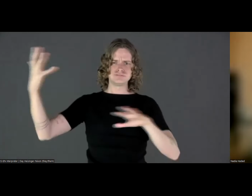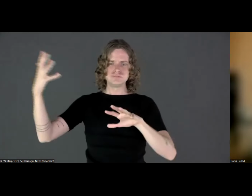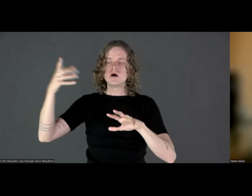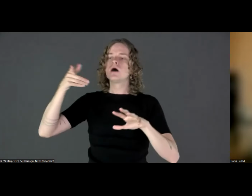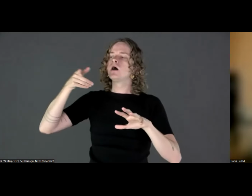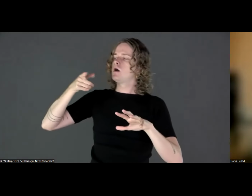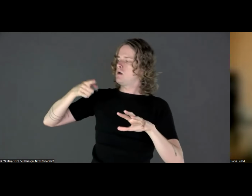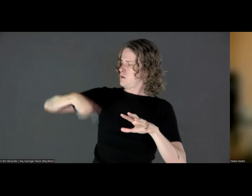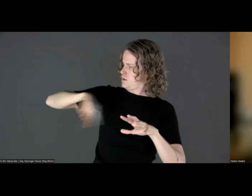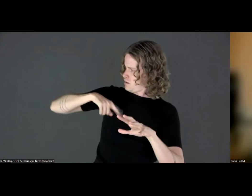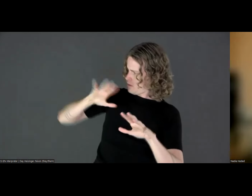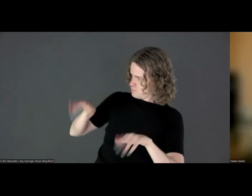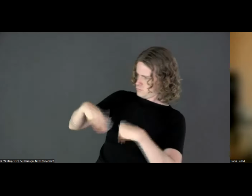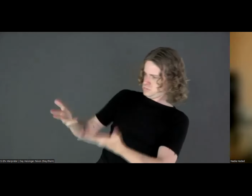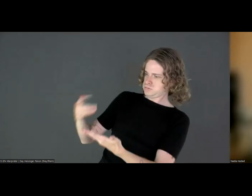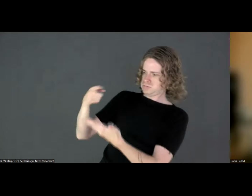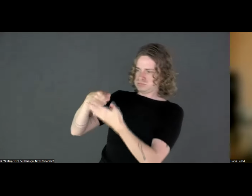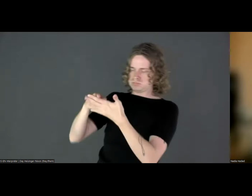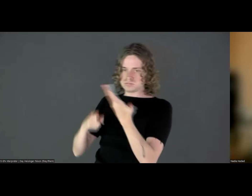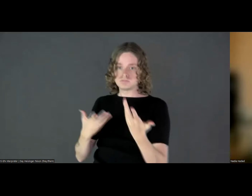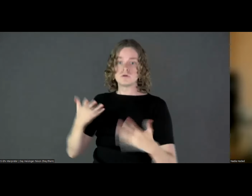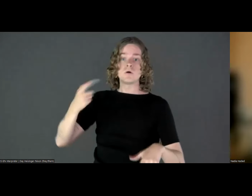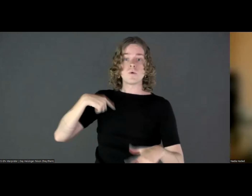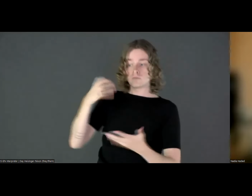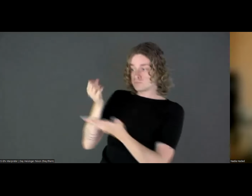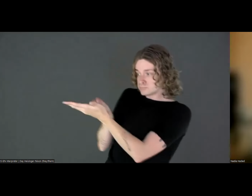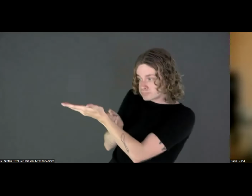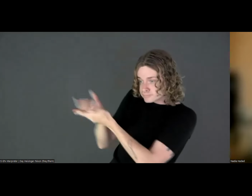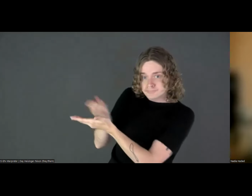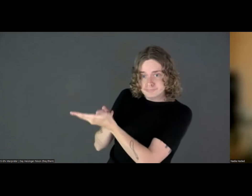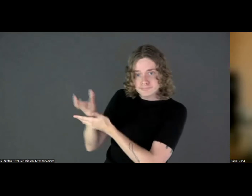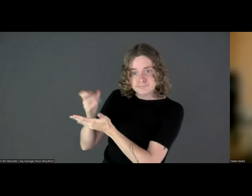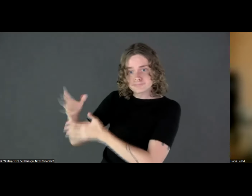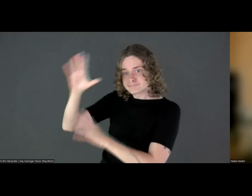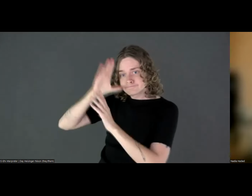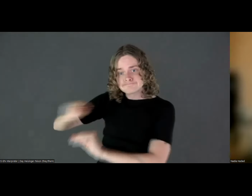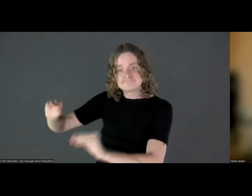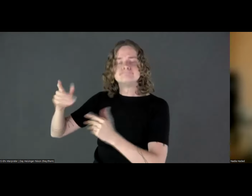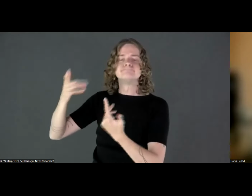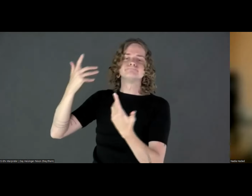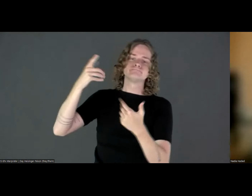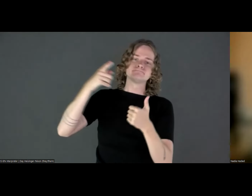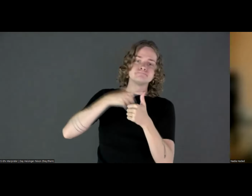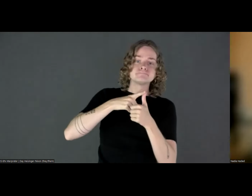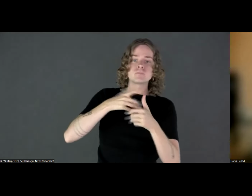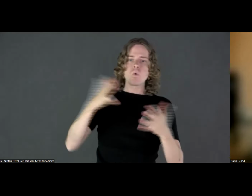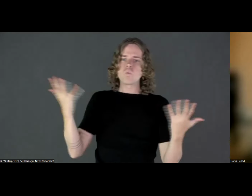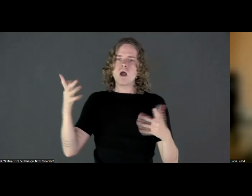transportation, shelter, healthcare. And we need to develop methodologies for the collection of